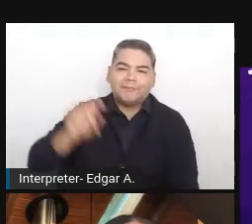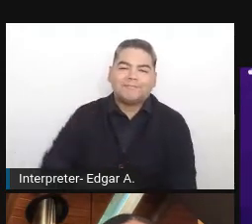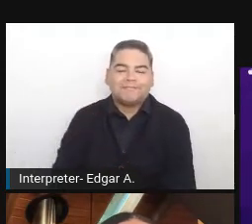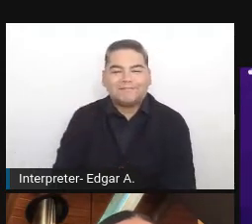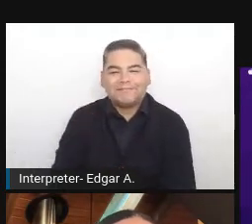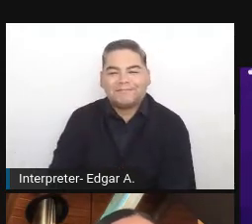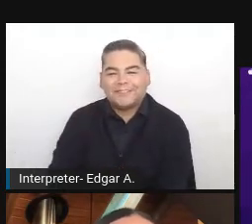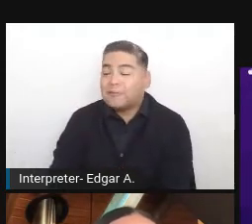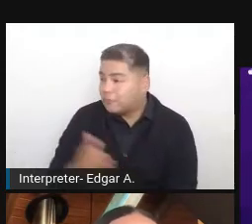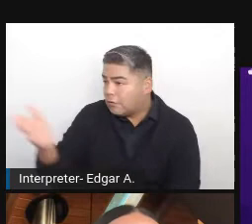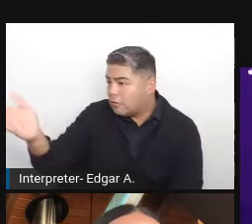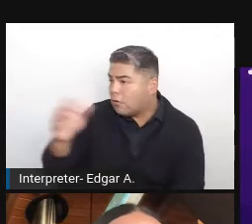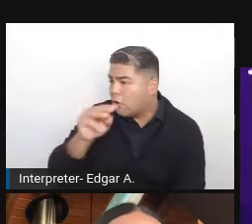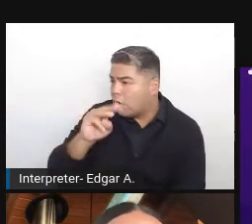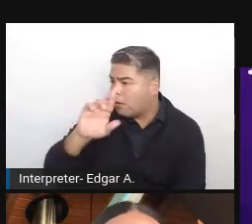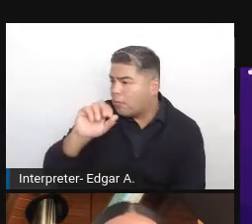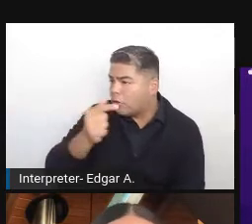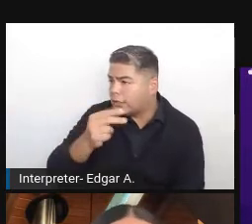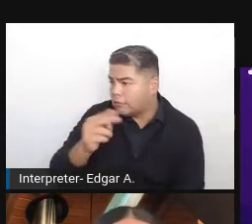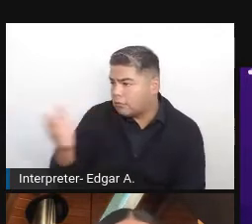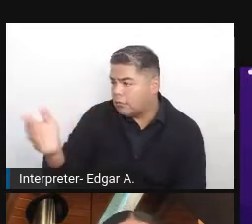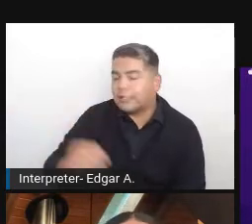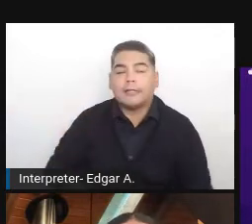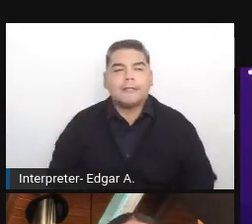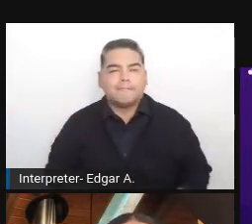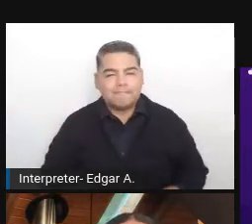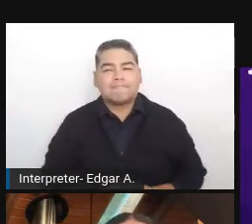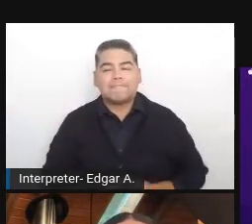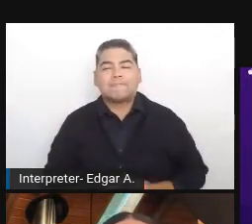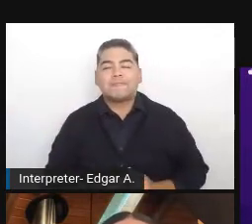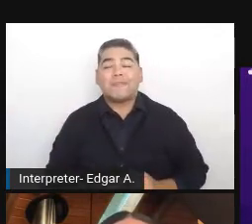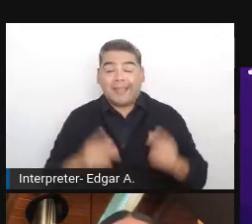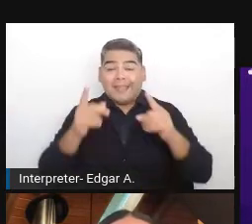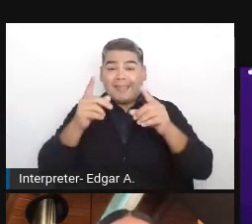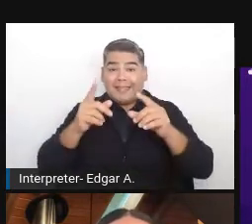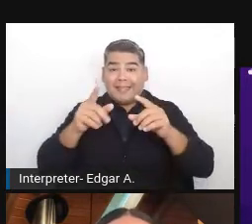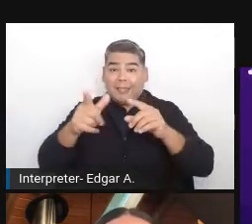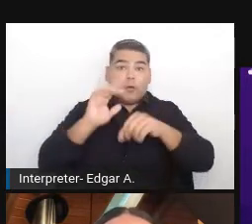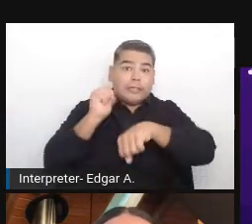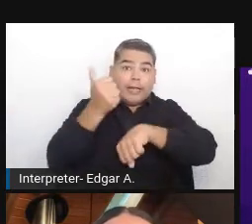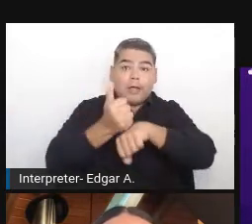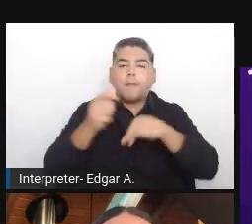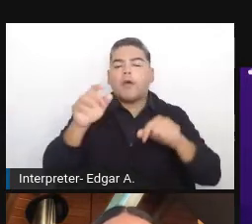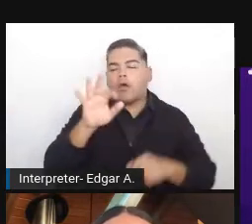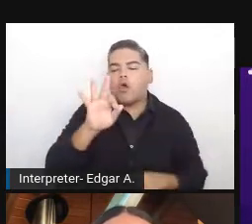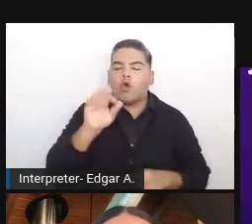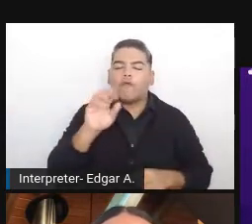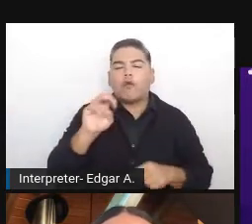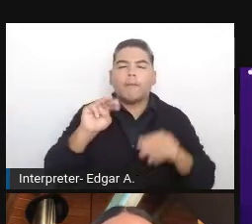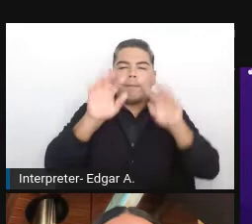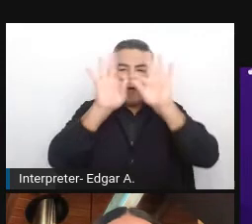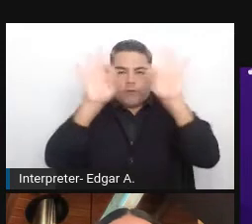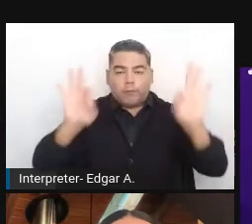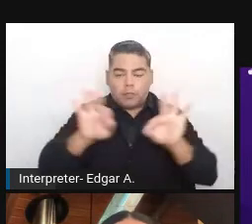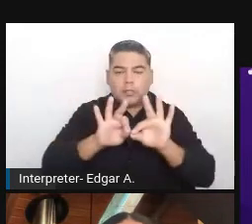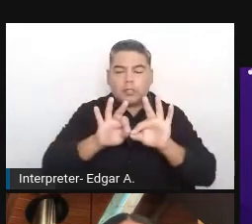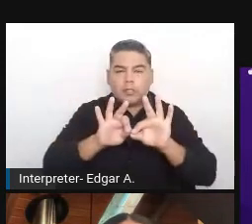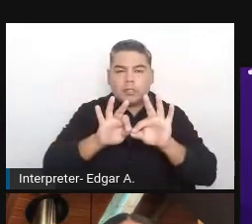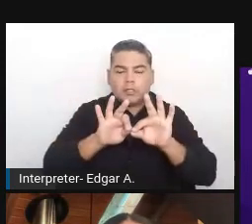When you put a form on your website, the very first thing you need to do is to ask yourself, why are you building a form?